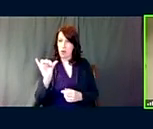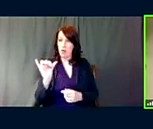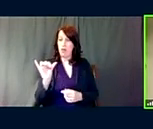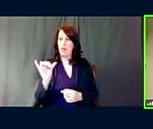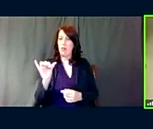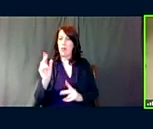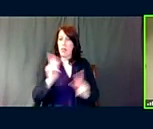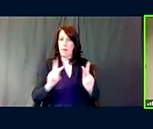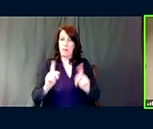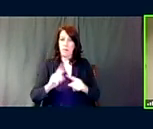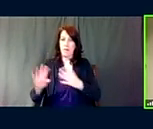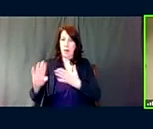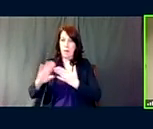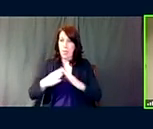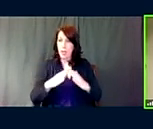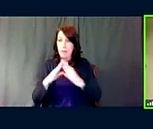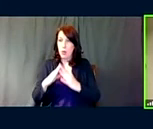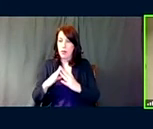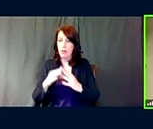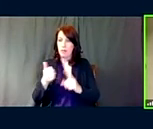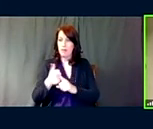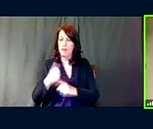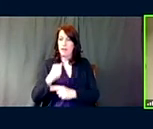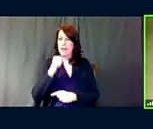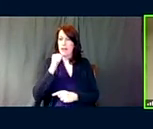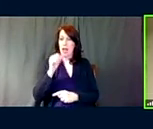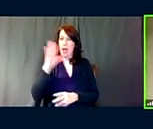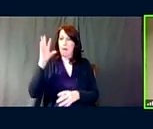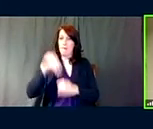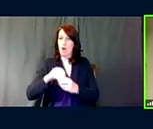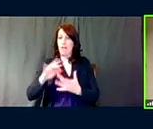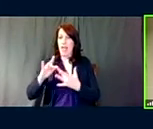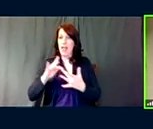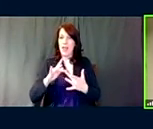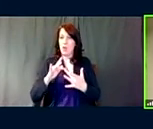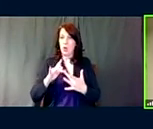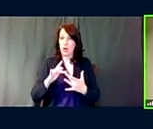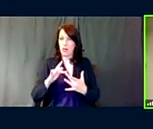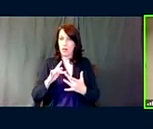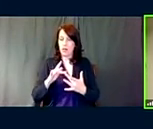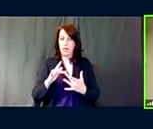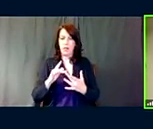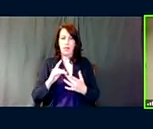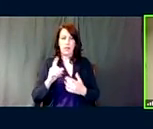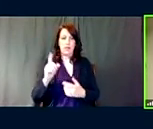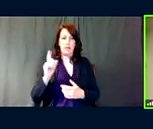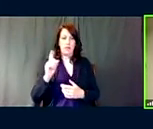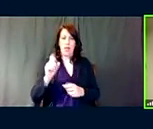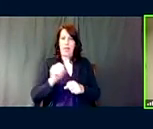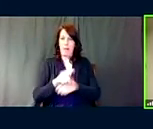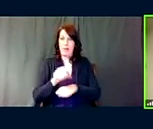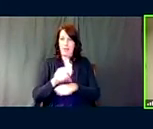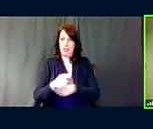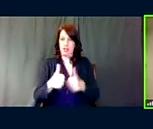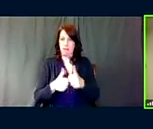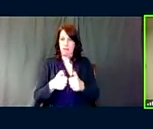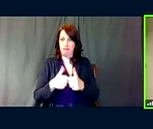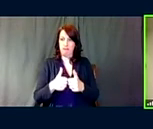TARGETED BUT ALSO AMONG THE PEOPLE FROM THE COMMUNITY WHO WERE NOT PART OF THE NETWORK WHERE THE MESSAGES WERE SENT